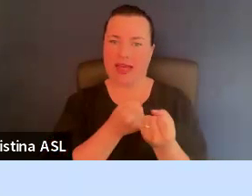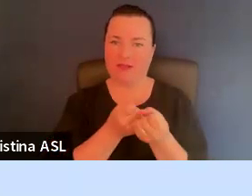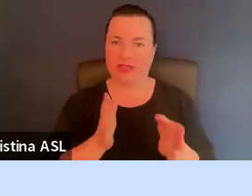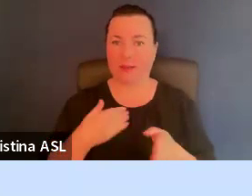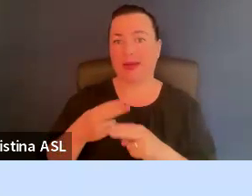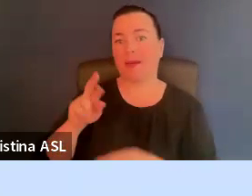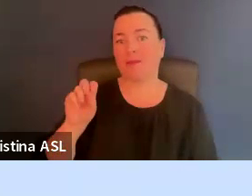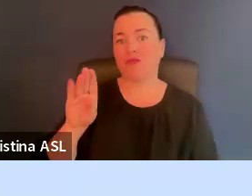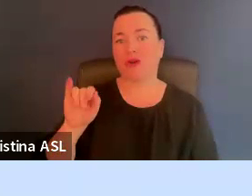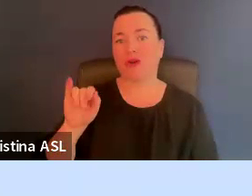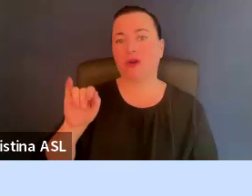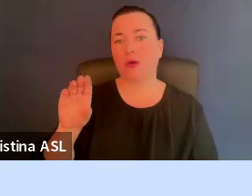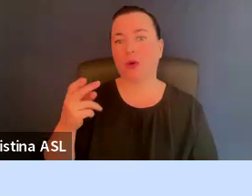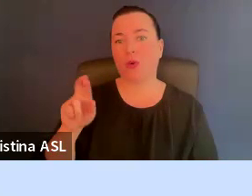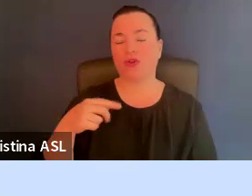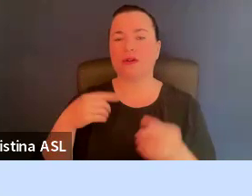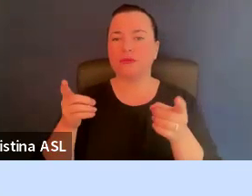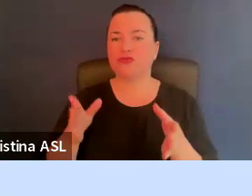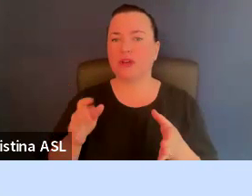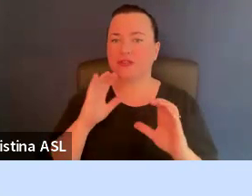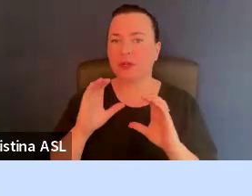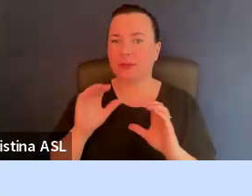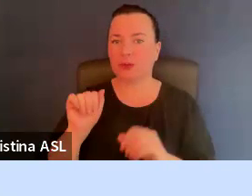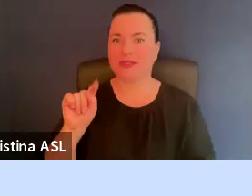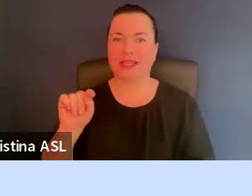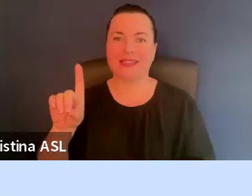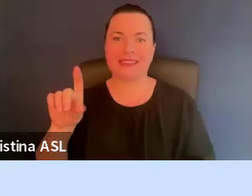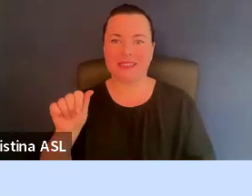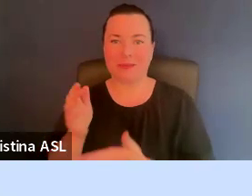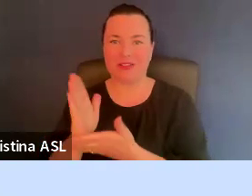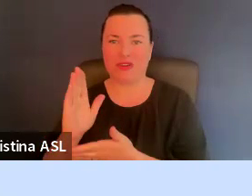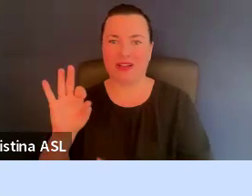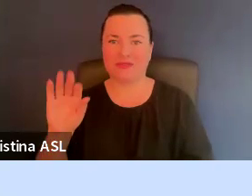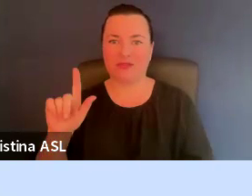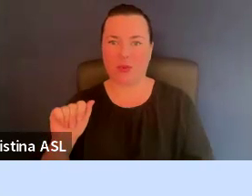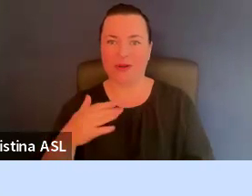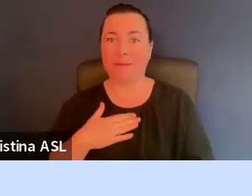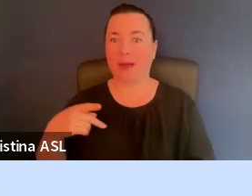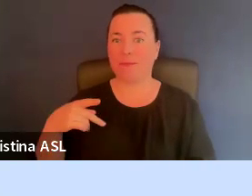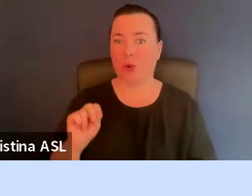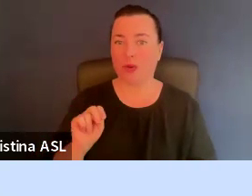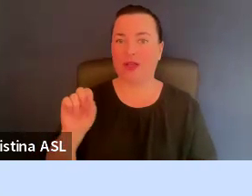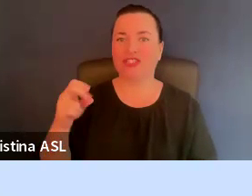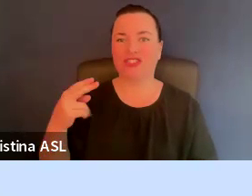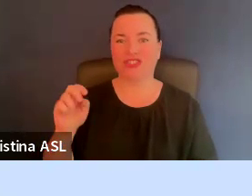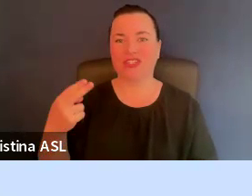I'm the director of communications at Disability Rights Florida, and I use the pronouns she and her.